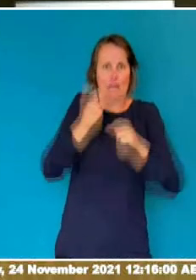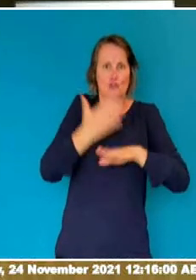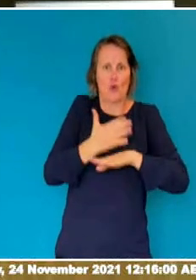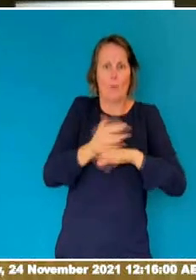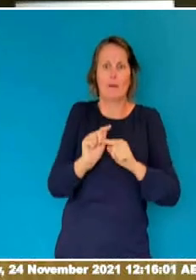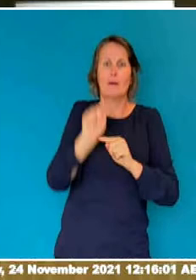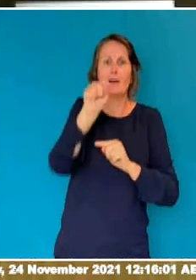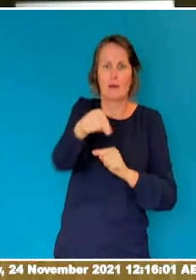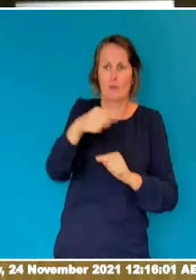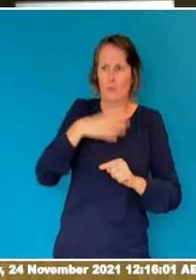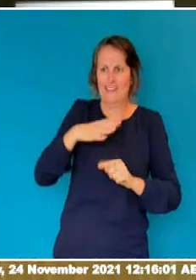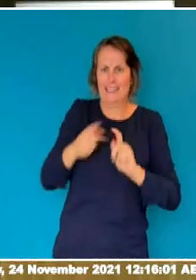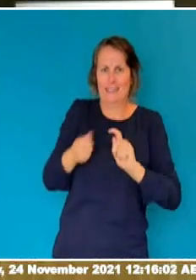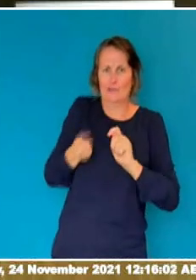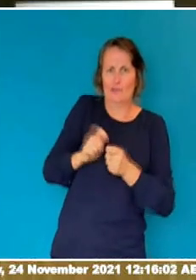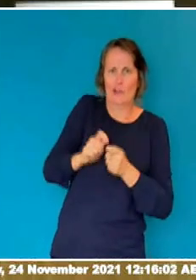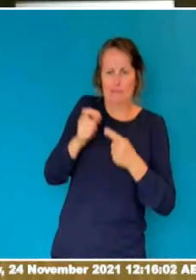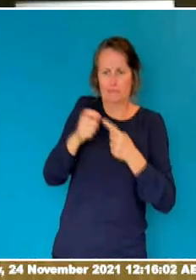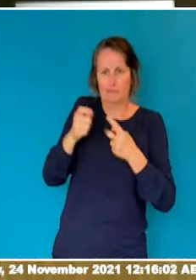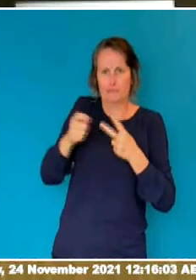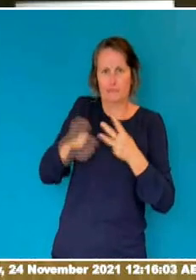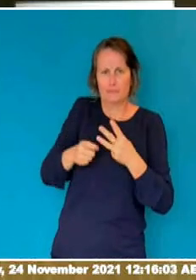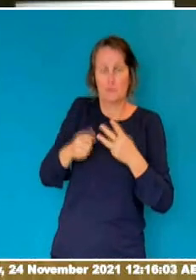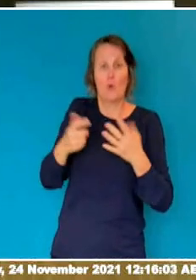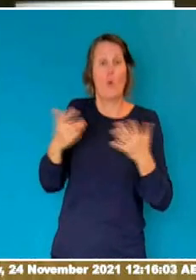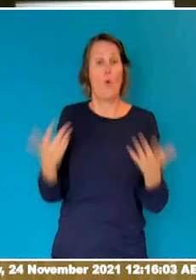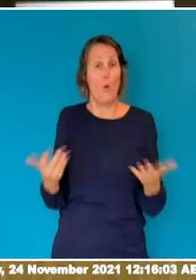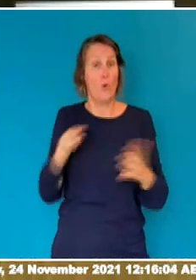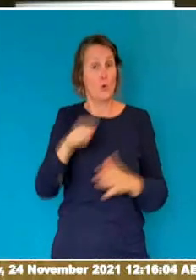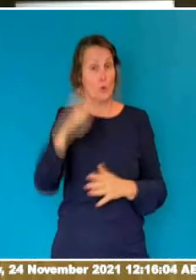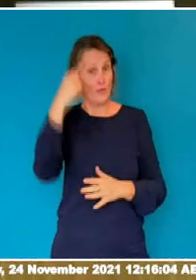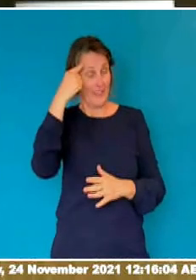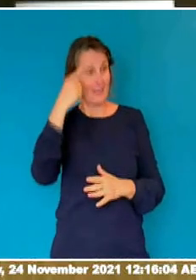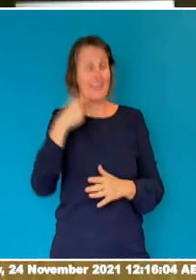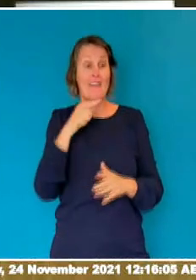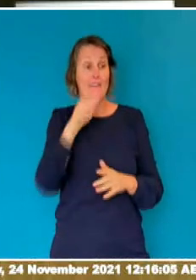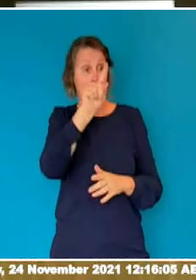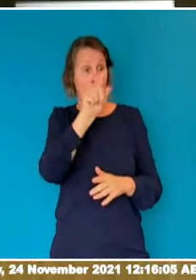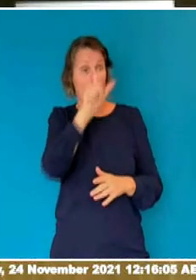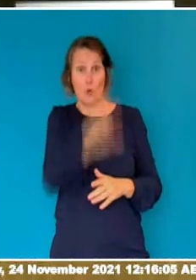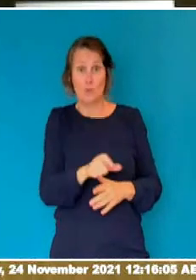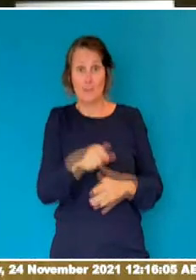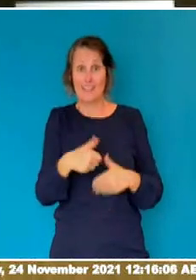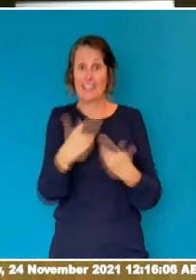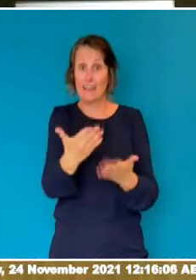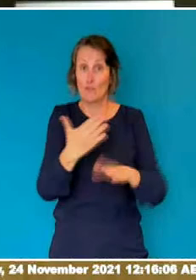employment the person might identify a need for adjustment? That's correct.